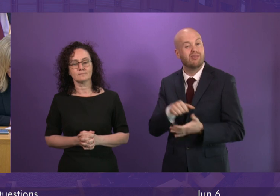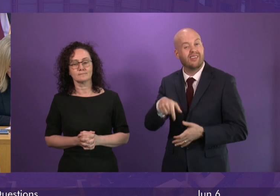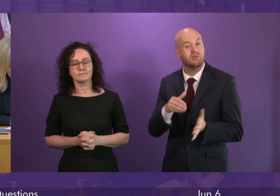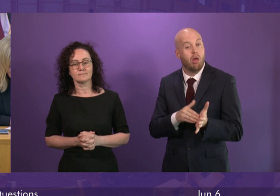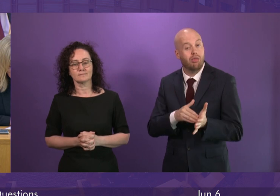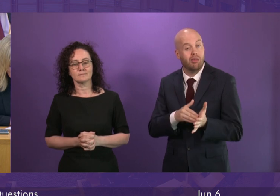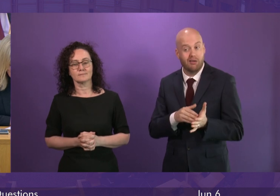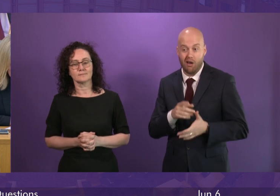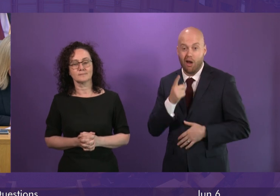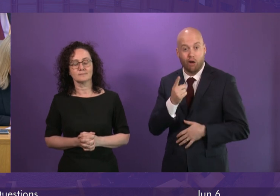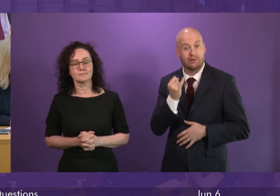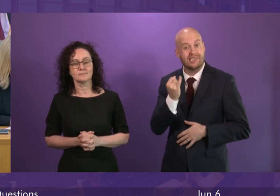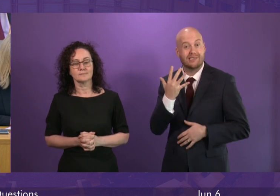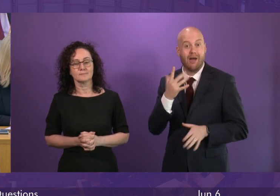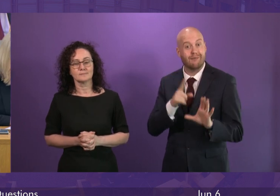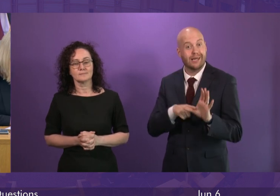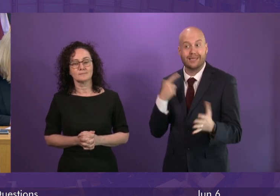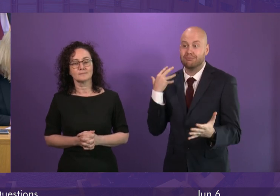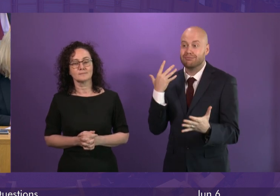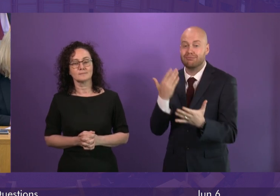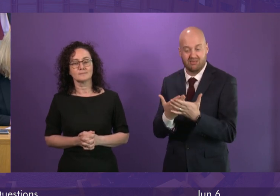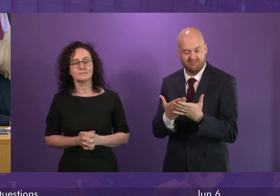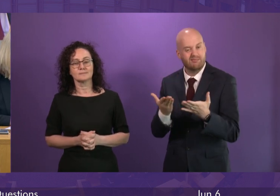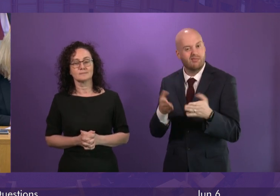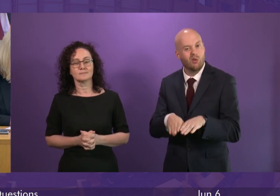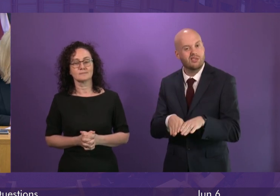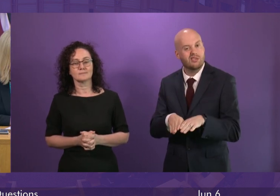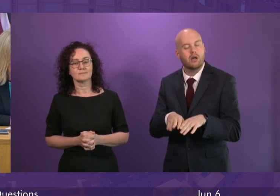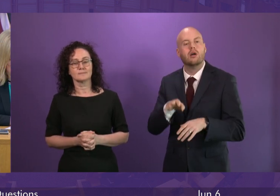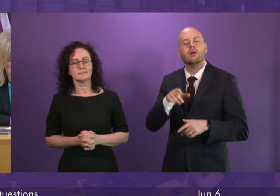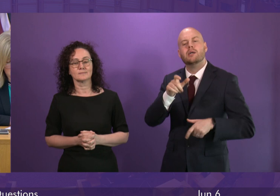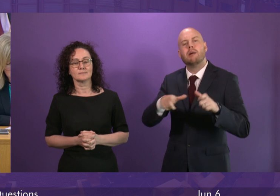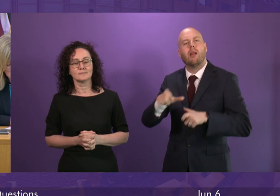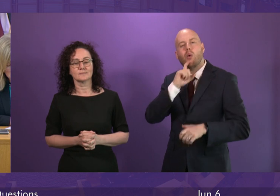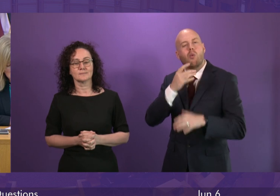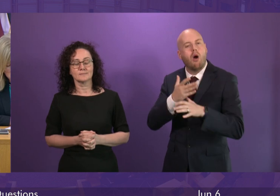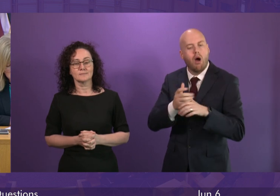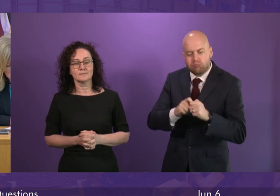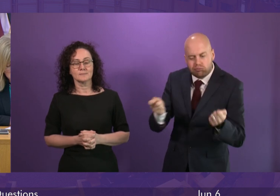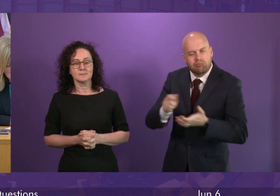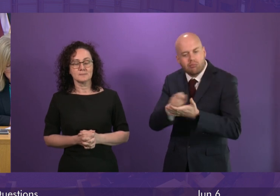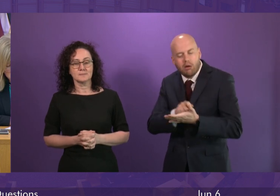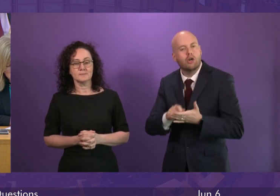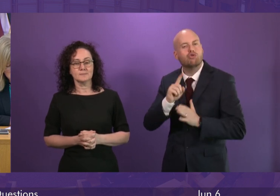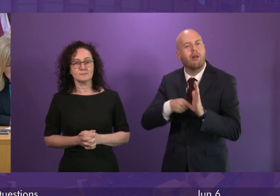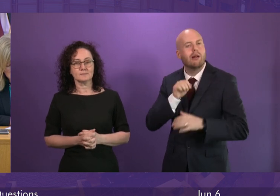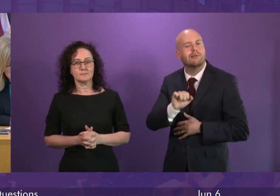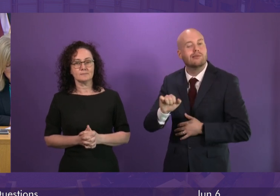The newspaper’s journalism jobs left the Isle of Bute some time ago, but the need for local news has not. Will the Deputy First Minister advise how the Scottish Government